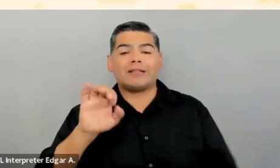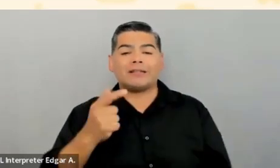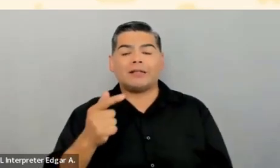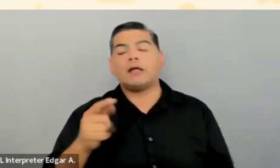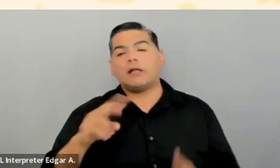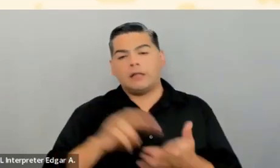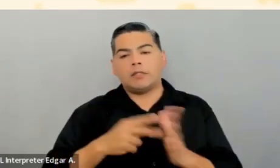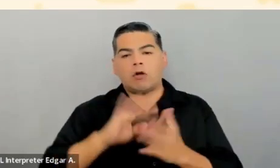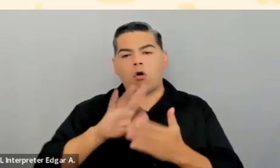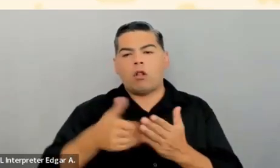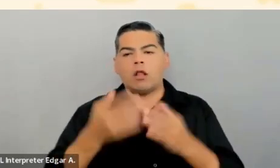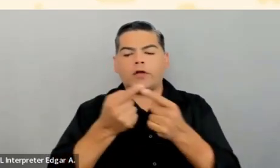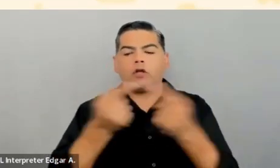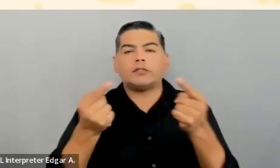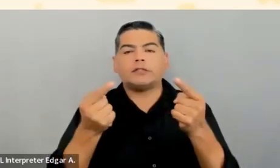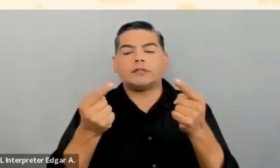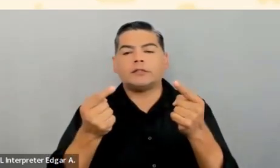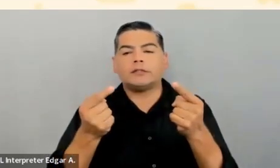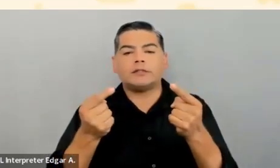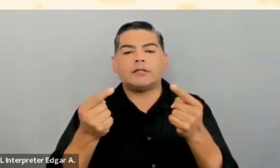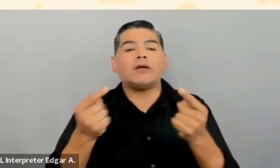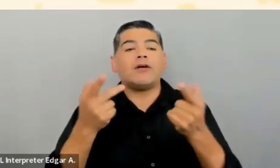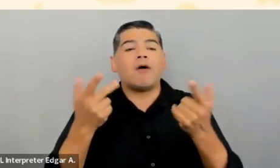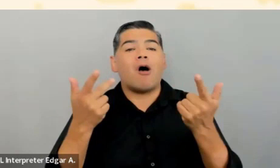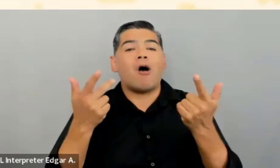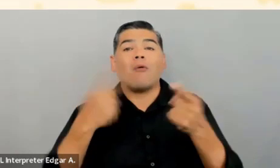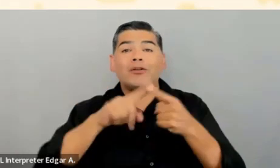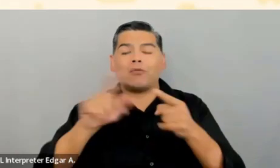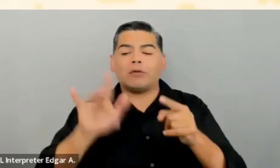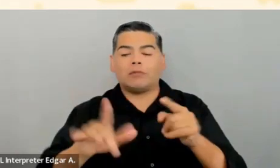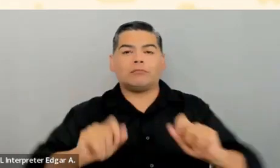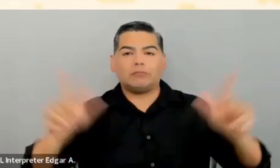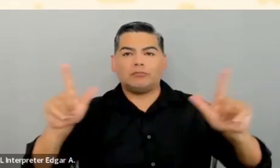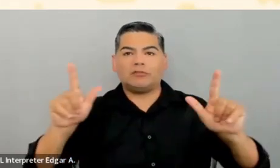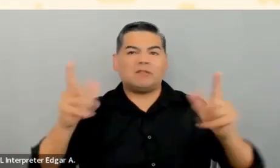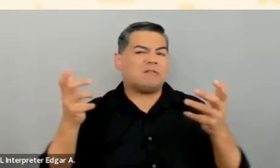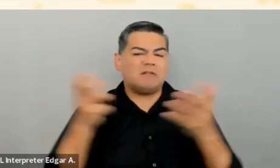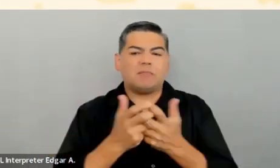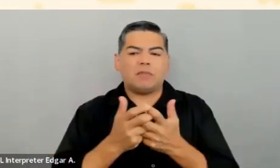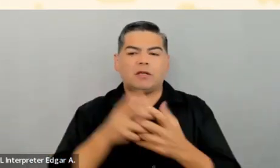of the contrast by default meet the 4.5 to 1.